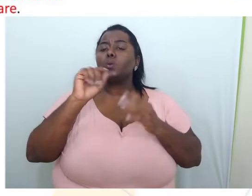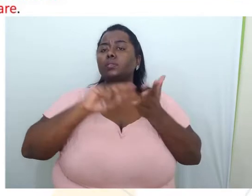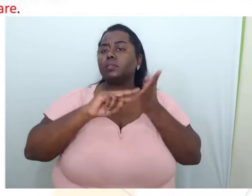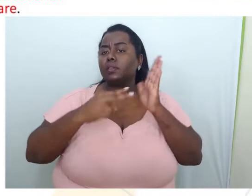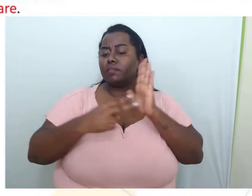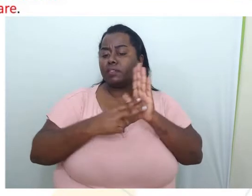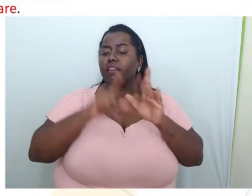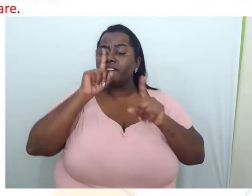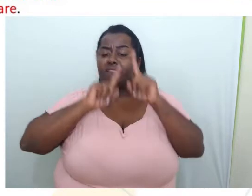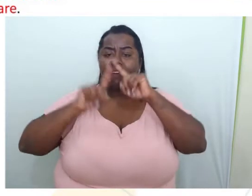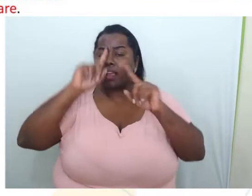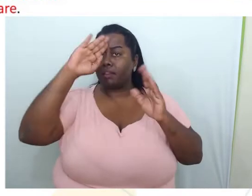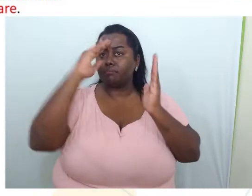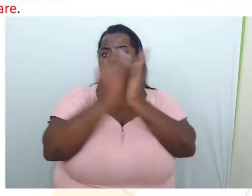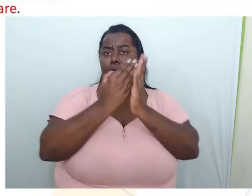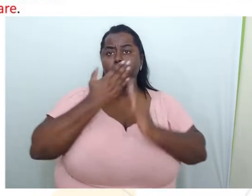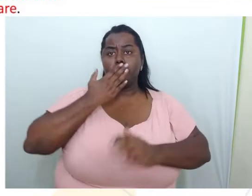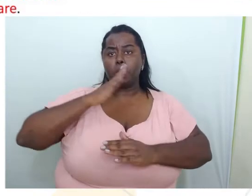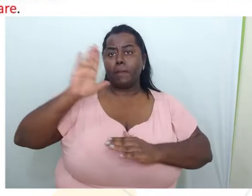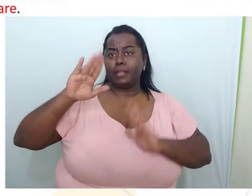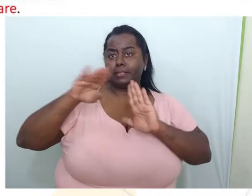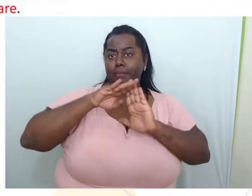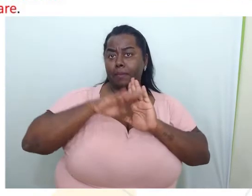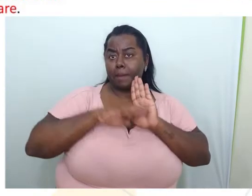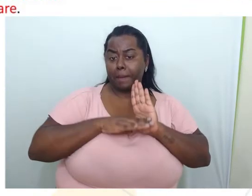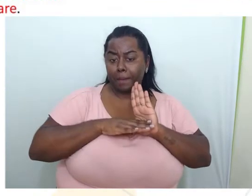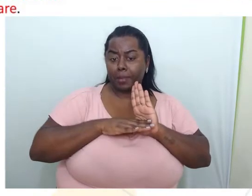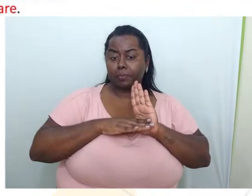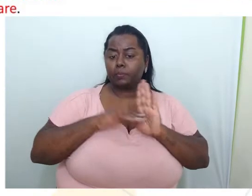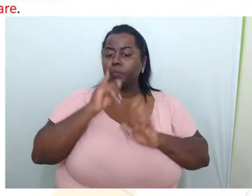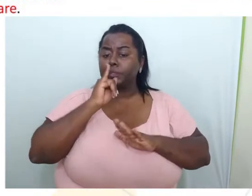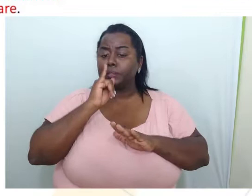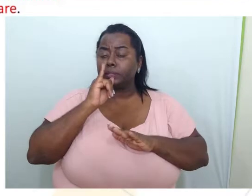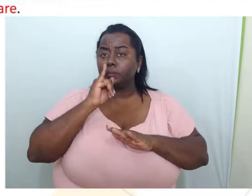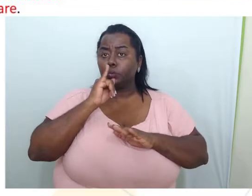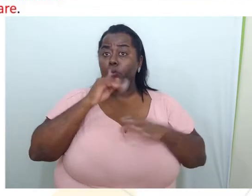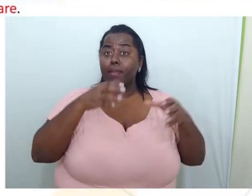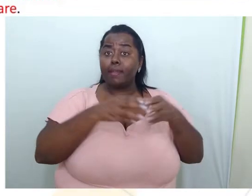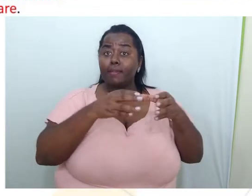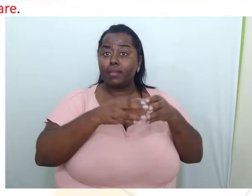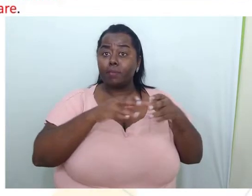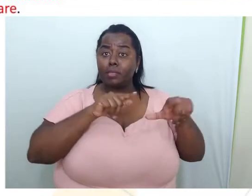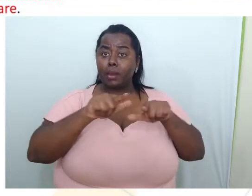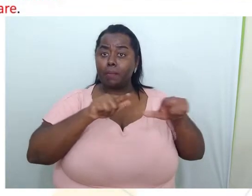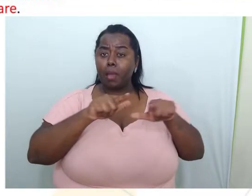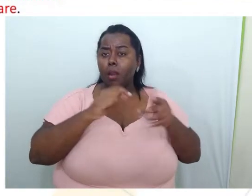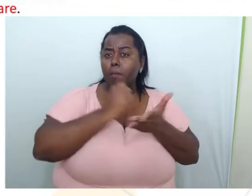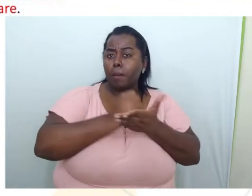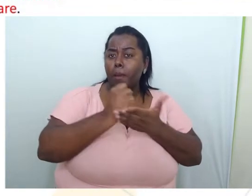on promises means for example the levels of recruitment and retention of popular